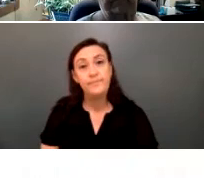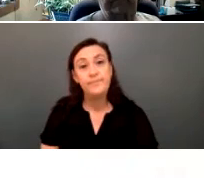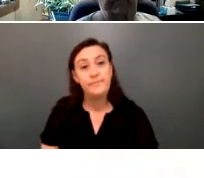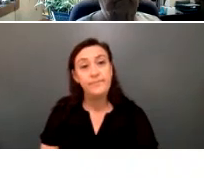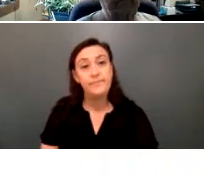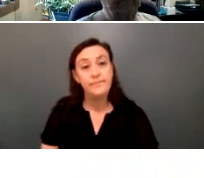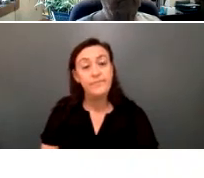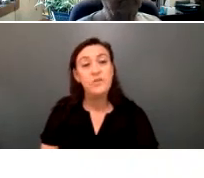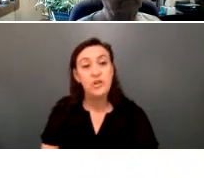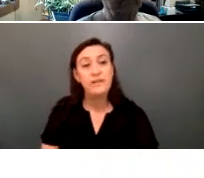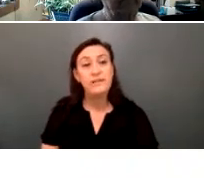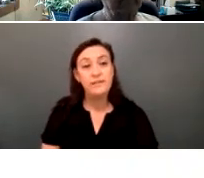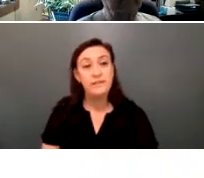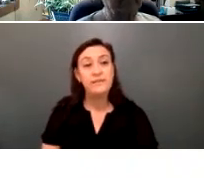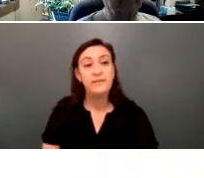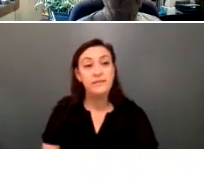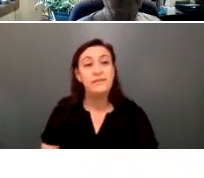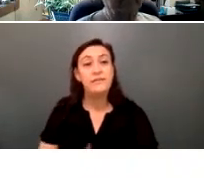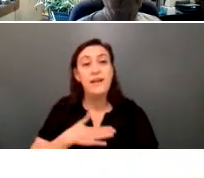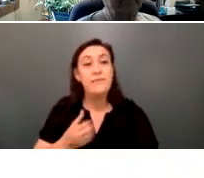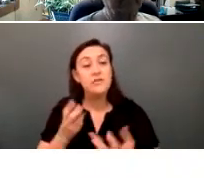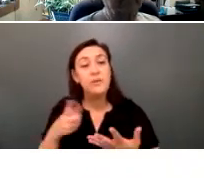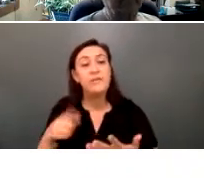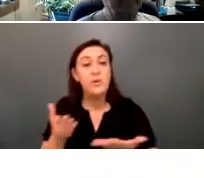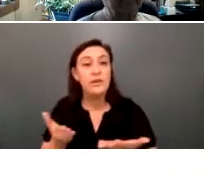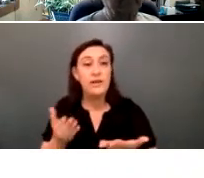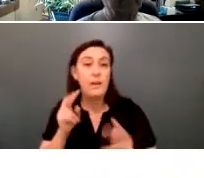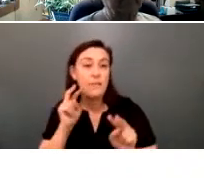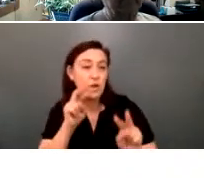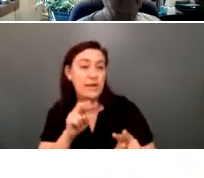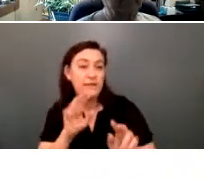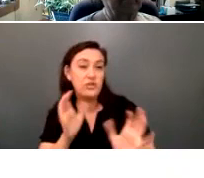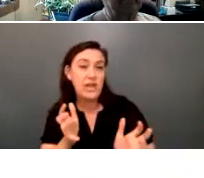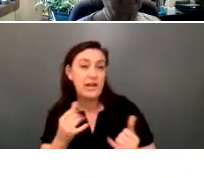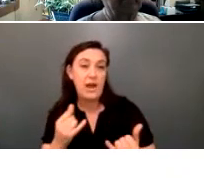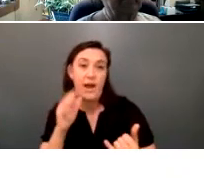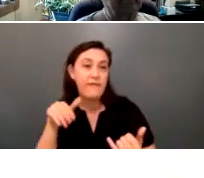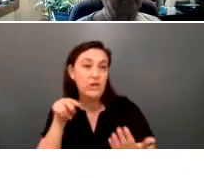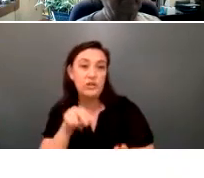Well, you're welcome so glad to have so many of you and I'll kind of keep an eye now in the chat. I haven't at all.